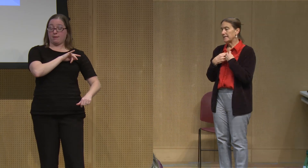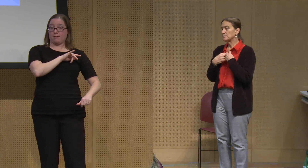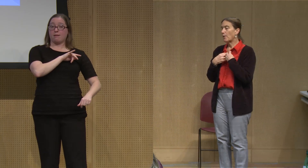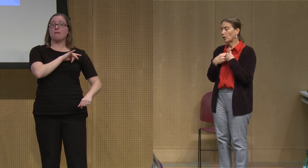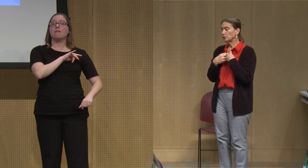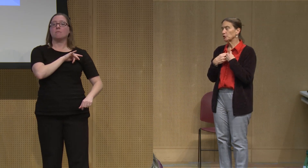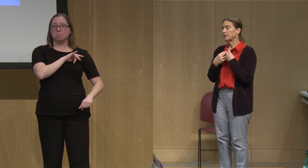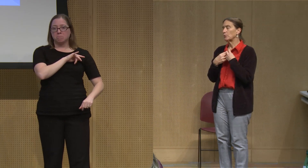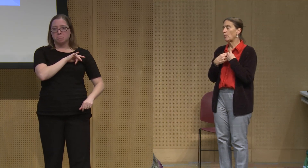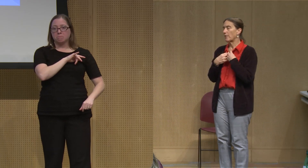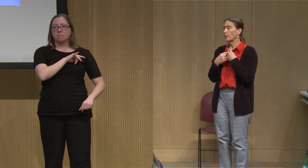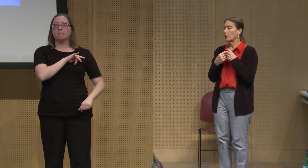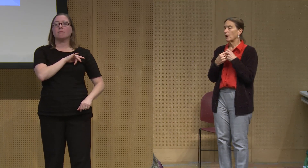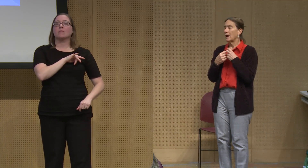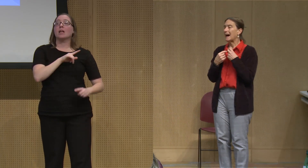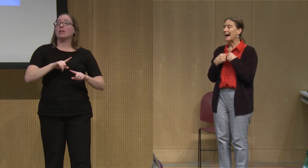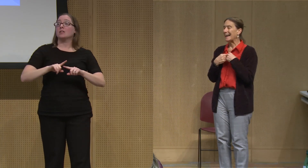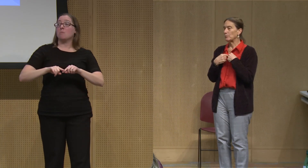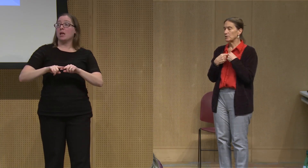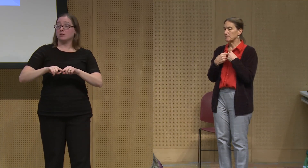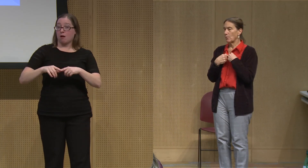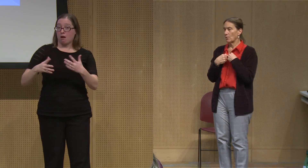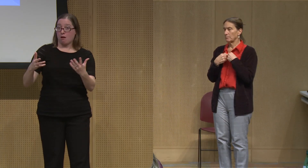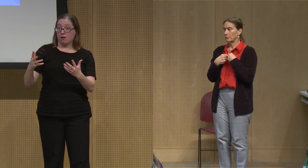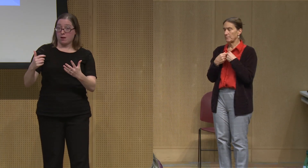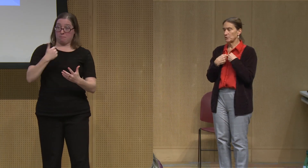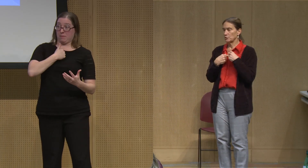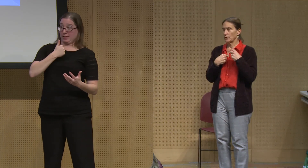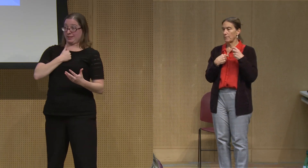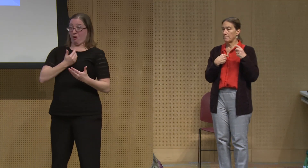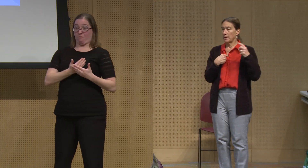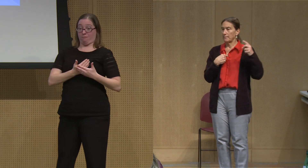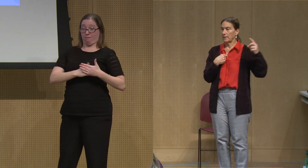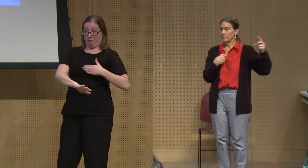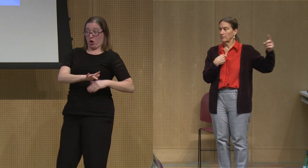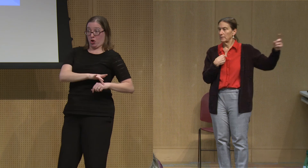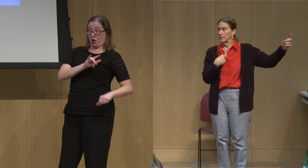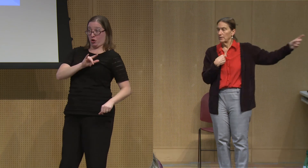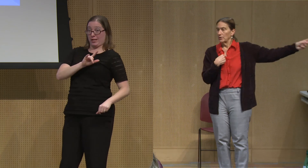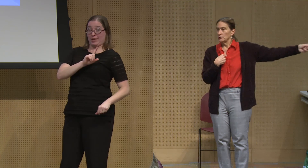PARTIALLY WHETHER I WAS BORN PREMATURE BY MY MOTHER.